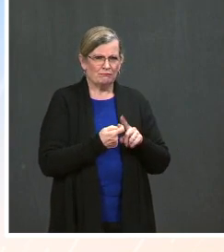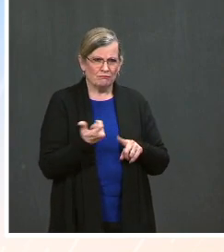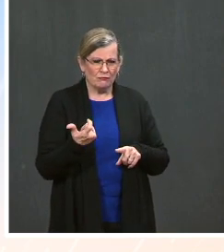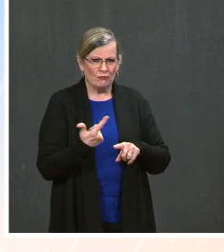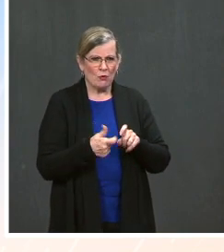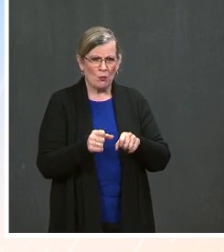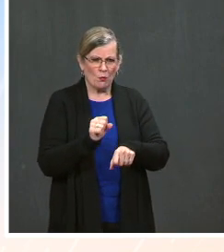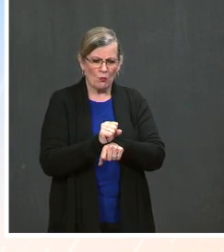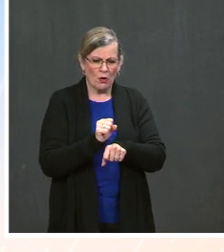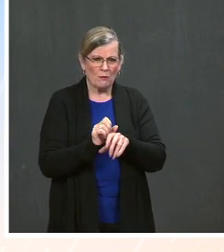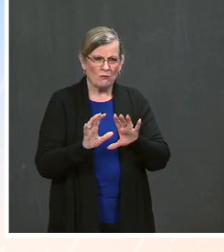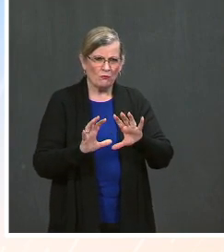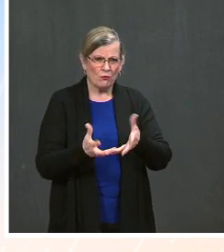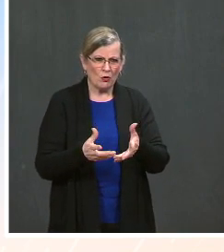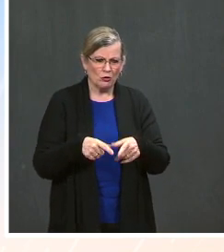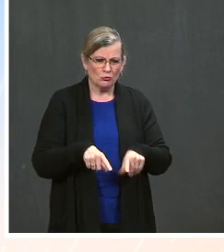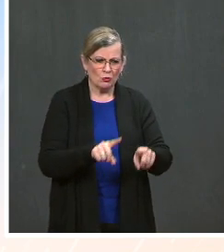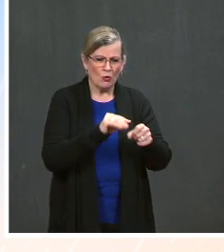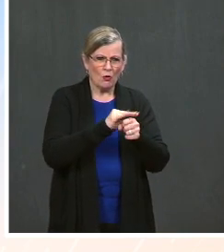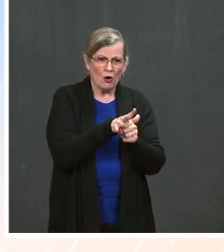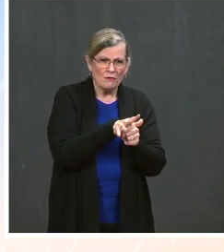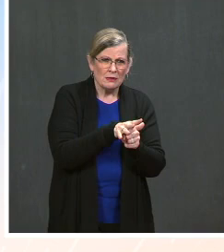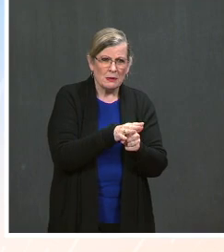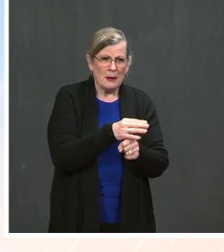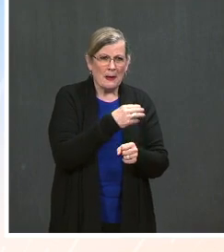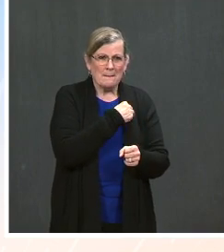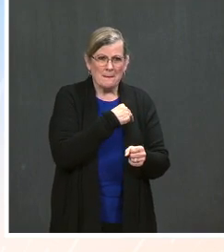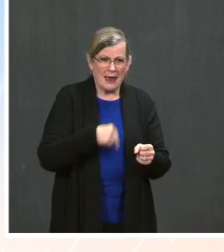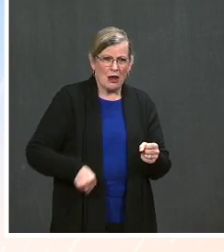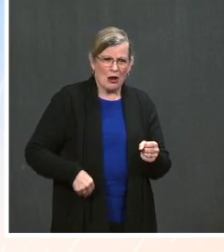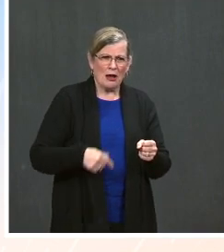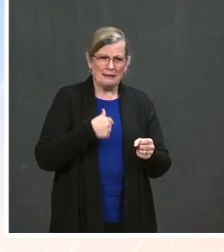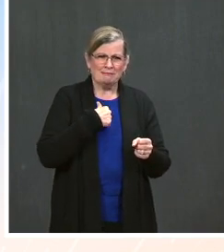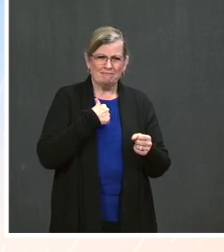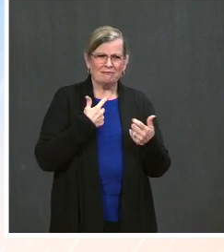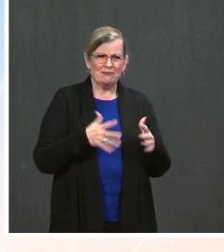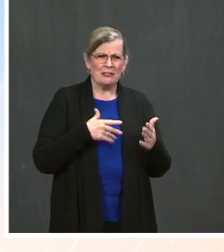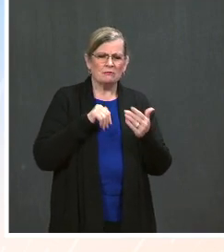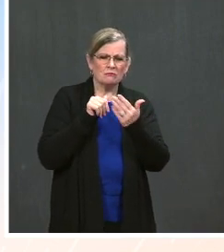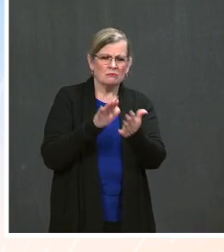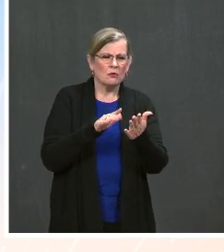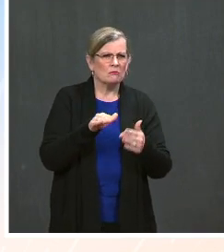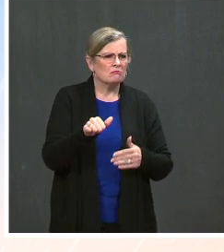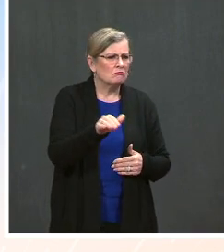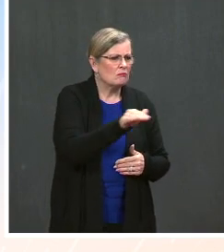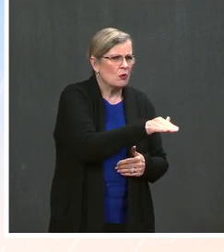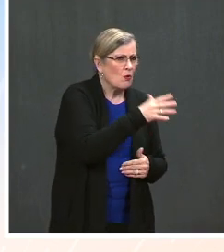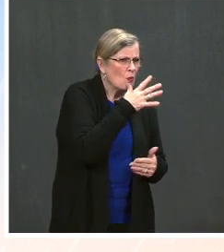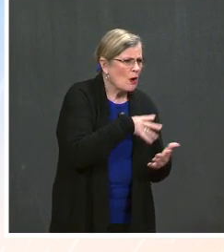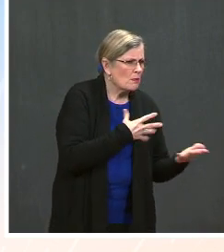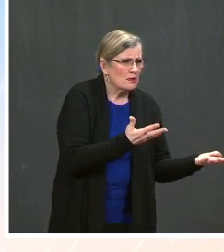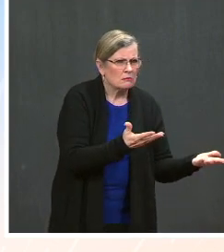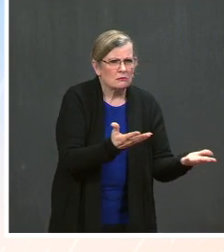As mayor, dealing with inequality and -- women's inequality, when it comes to getting paid what a man makes,